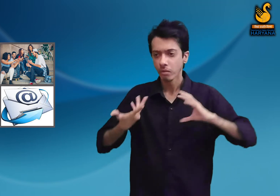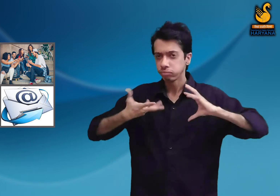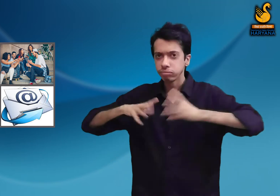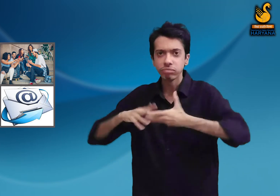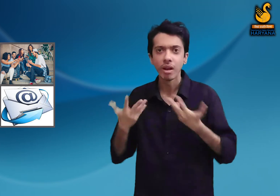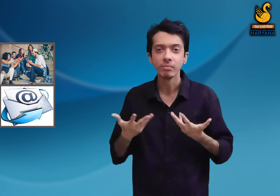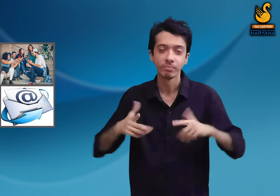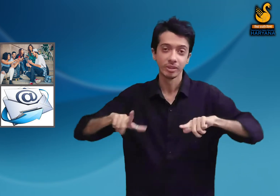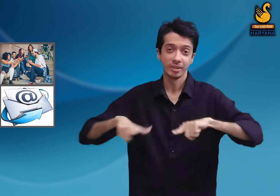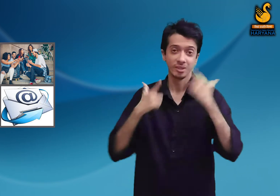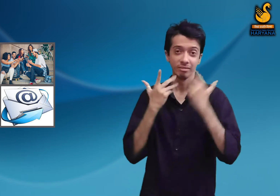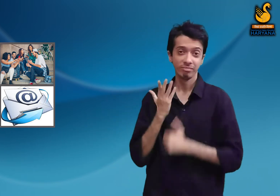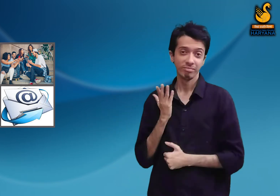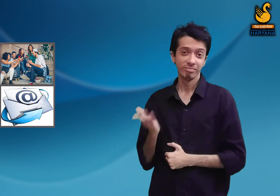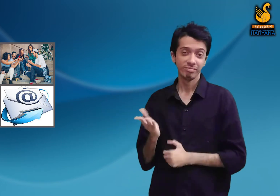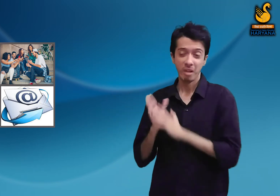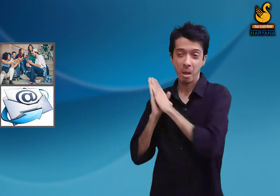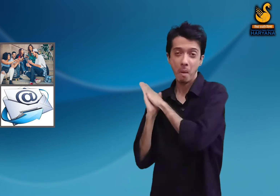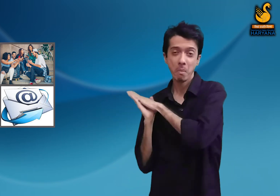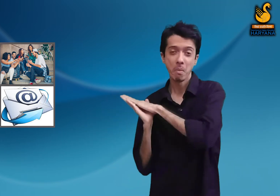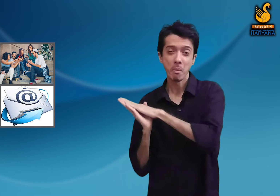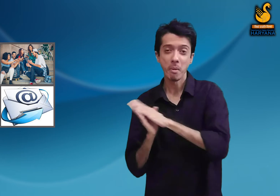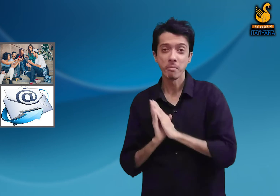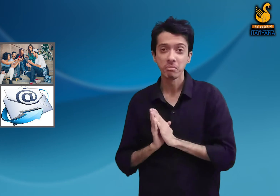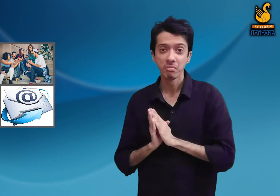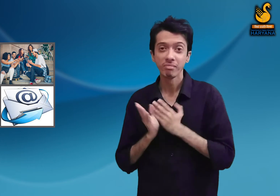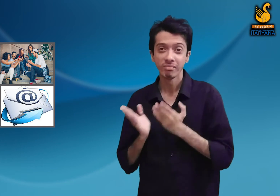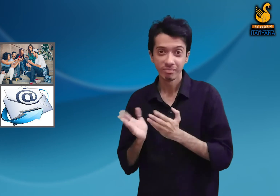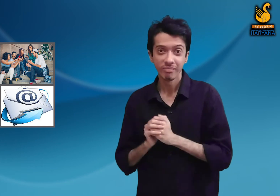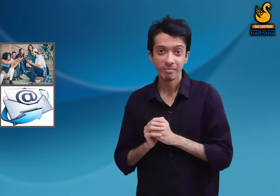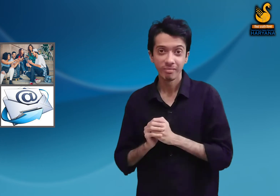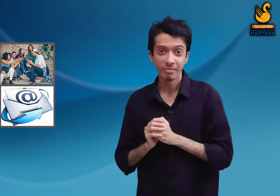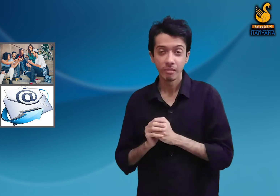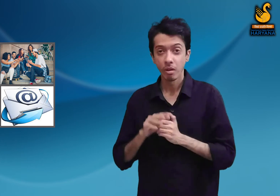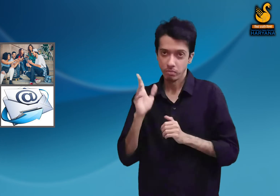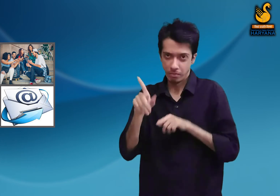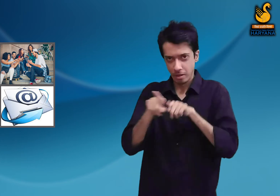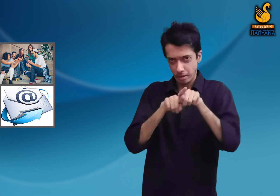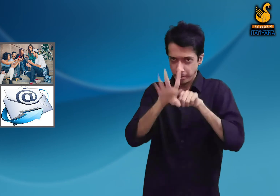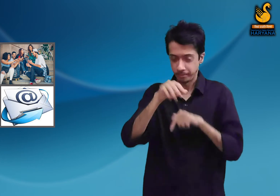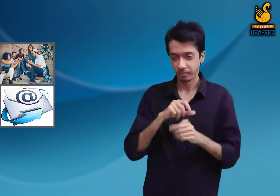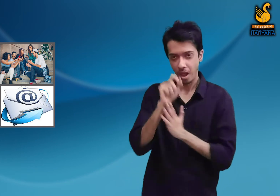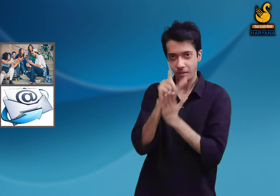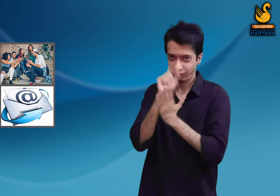and how is paper made. To make papers trees are cut down. Let me give you an example.